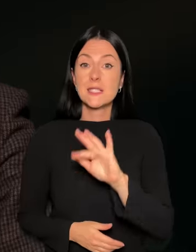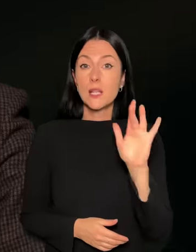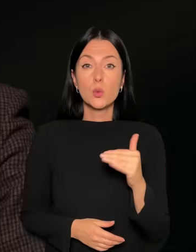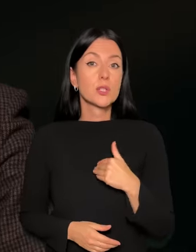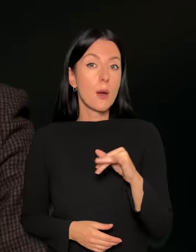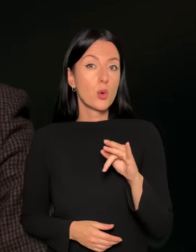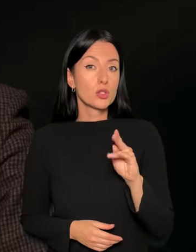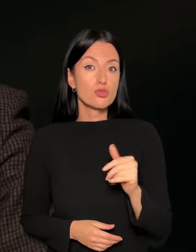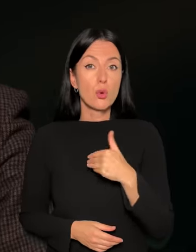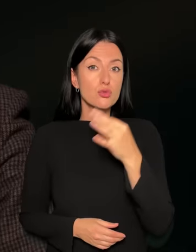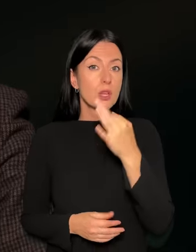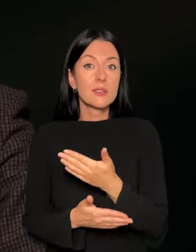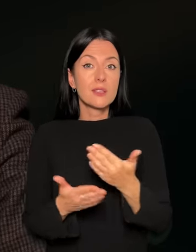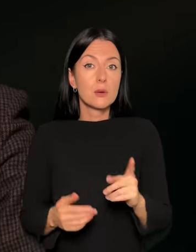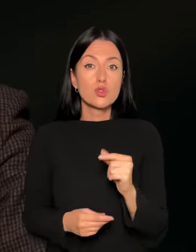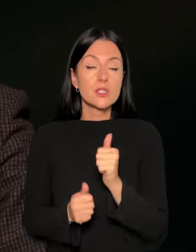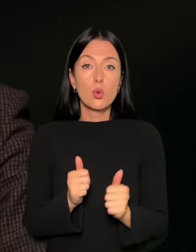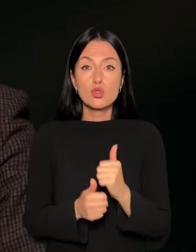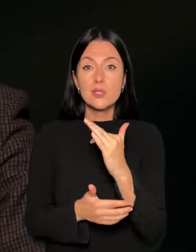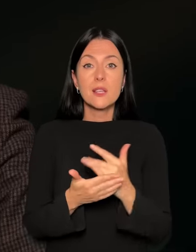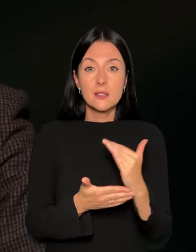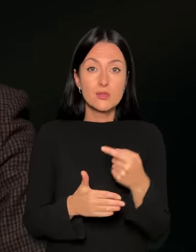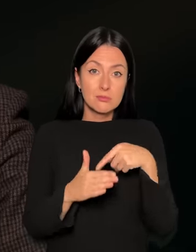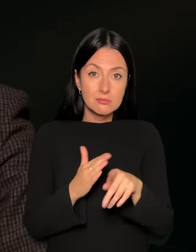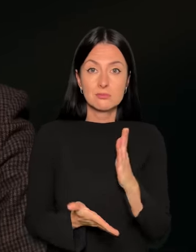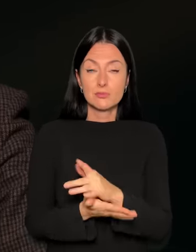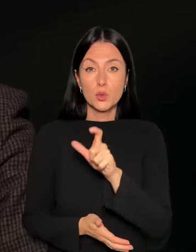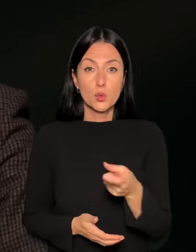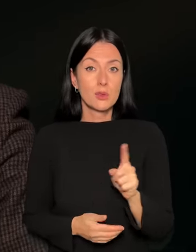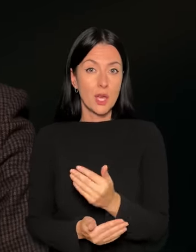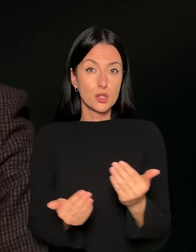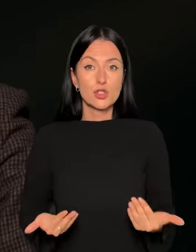Greetings, I'm Motrychka. I want to remind you that behind every statistic, there are real people and their lives.